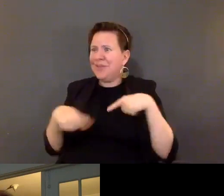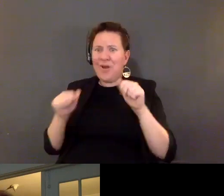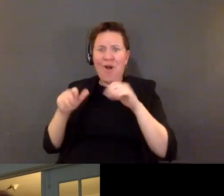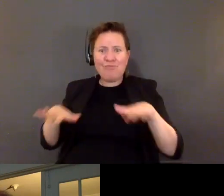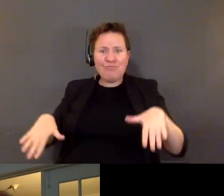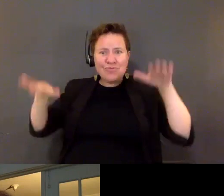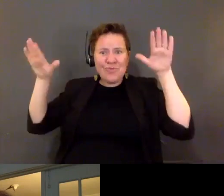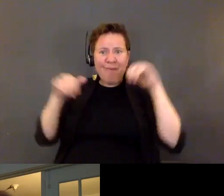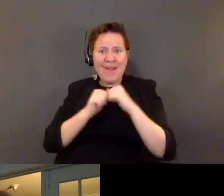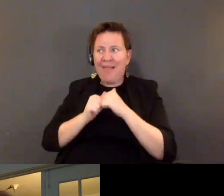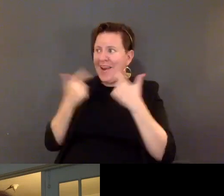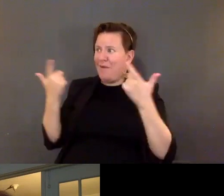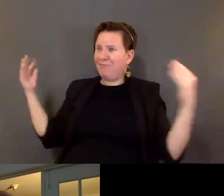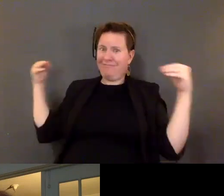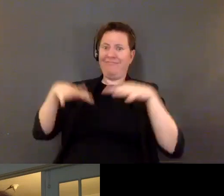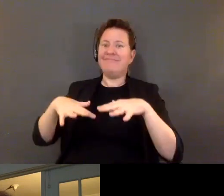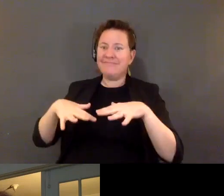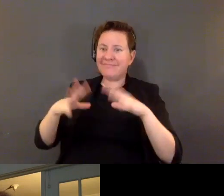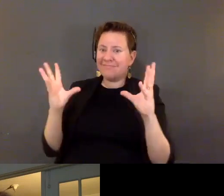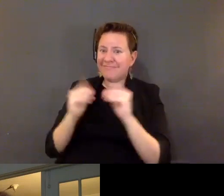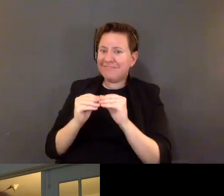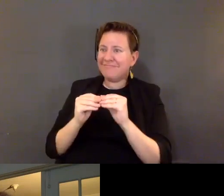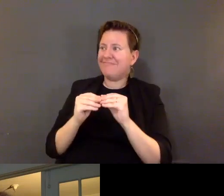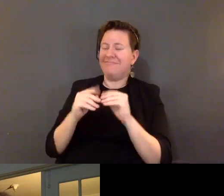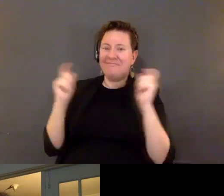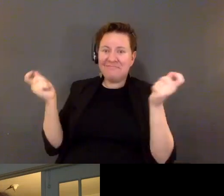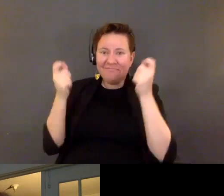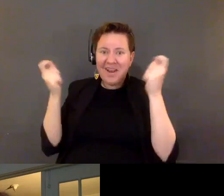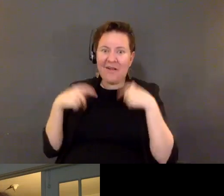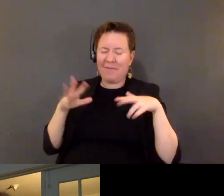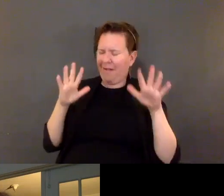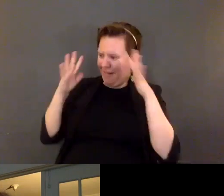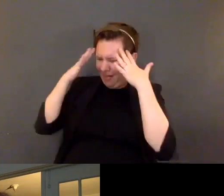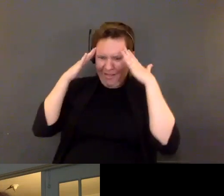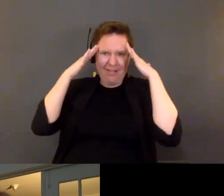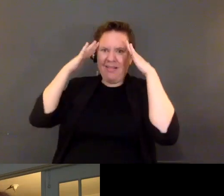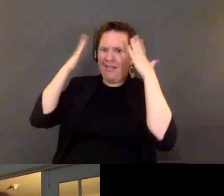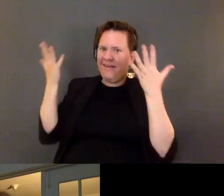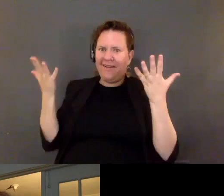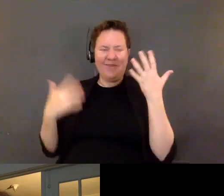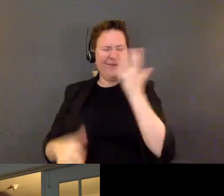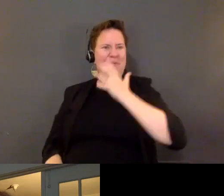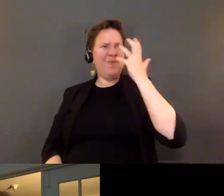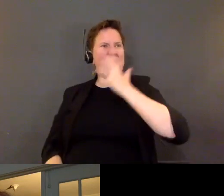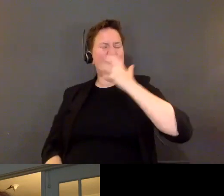in this huge reunion and i just i was sort of staggering around i'm like staggered and you know